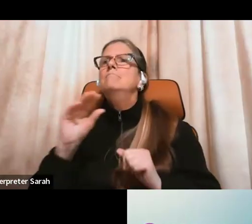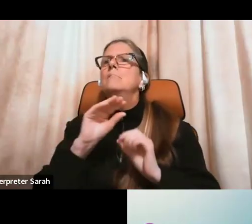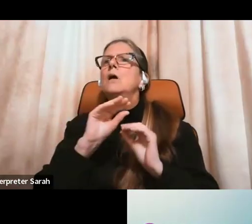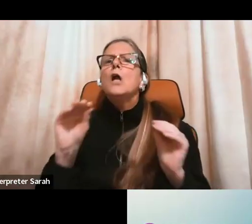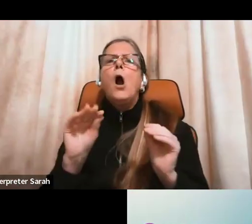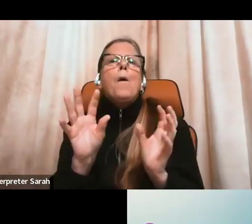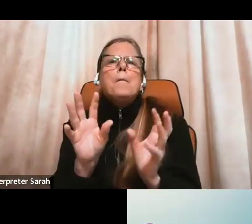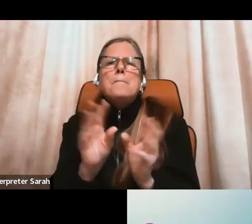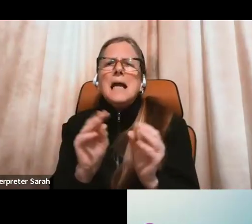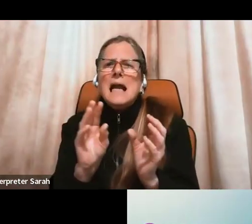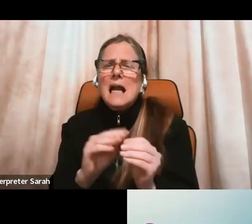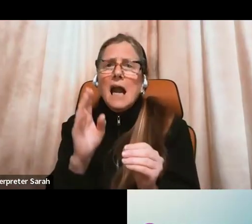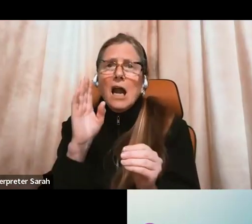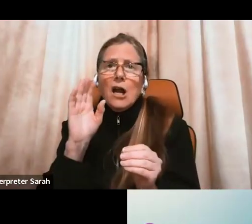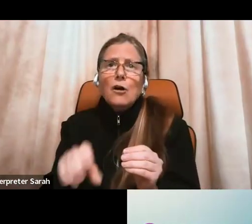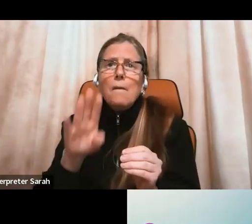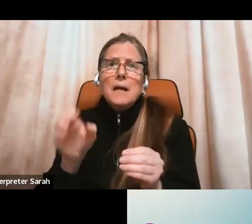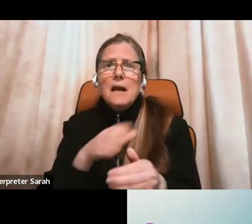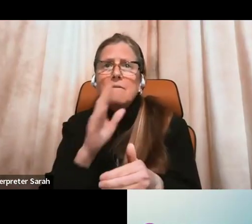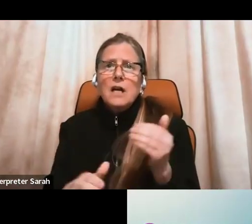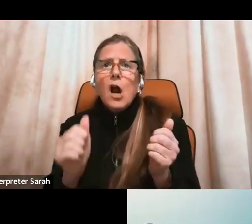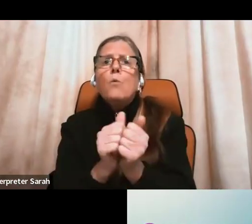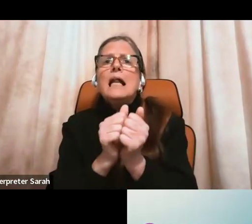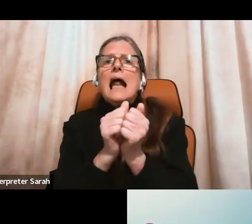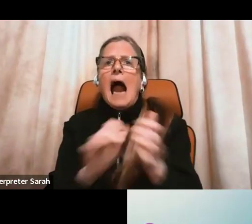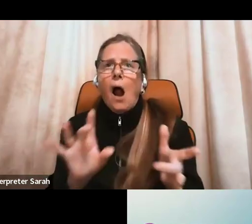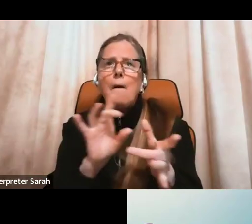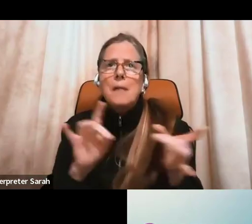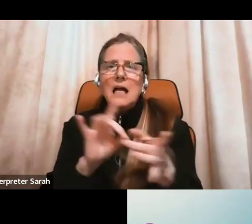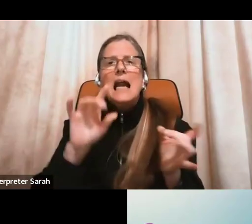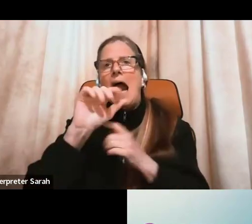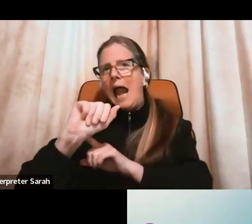complete without mentioning AI. So, this is our kind of last kind of section, but really